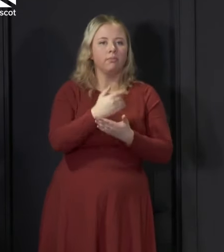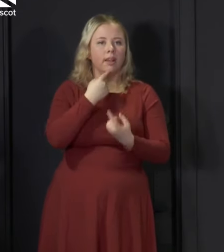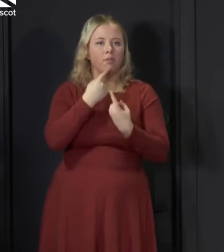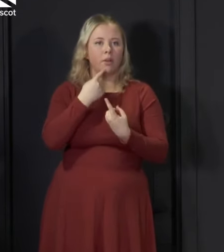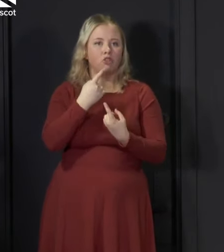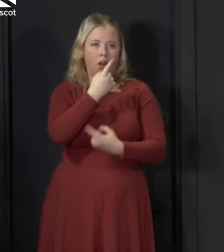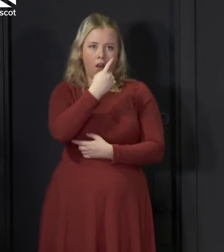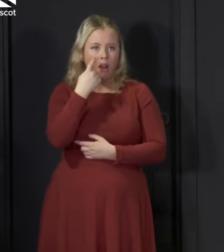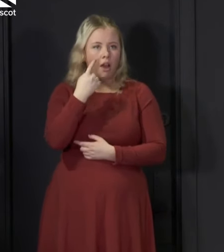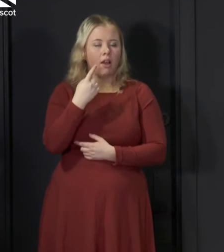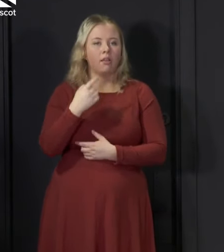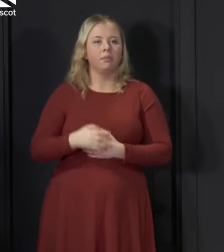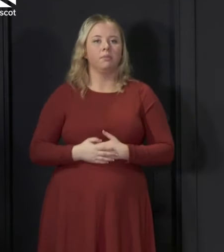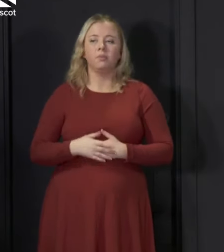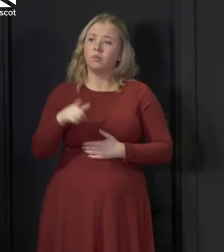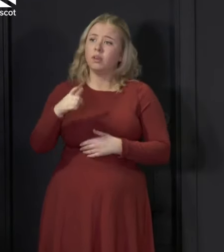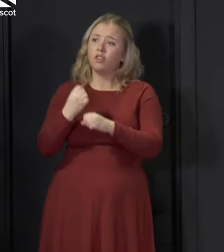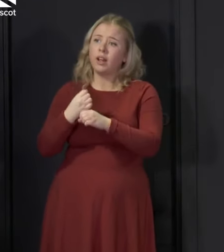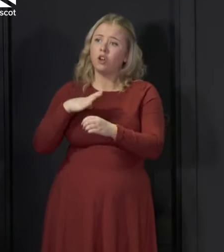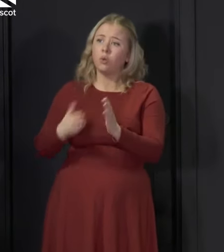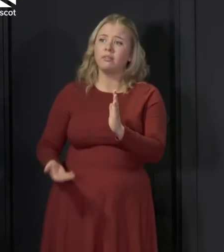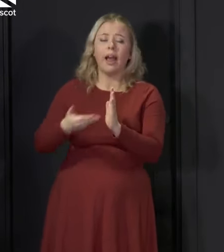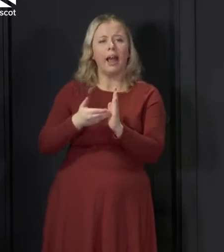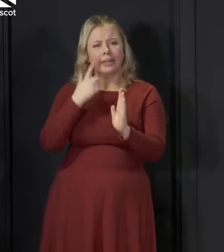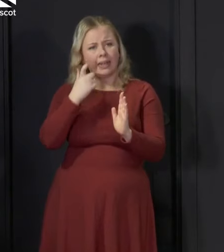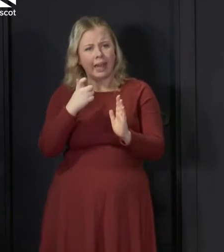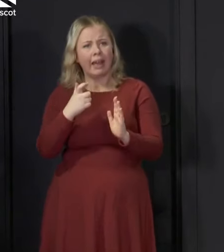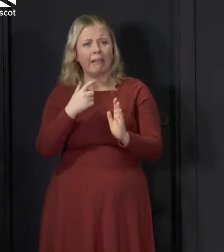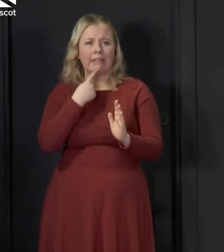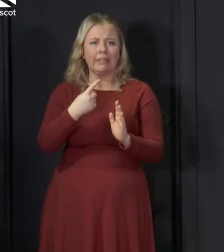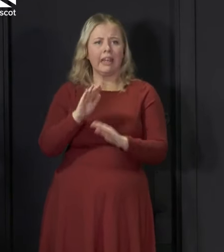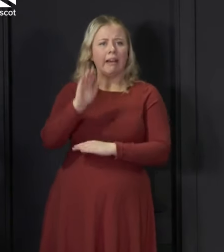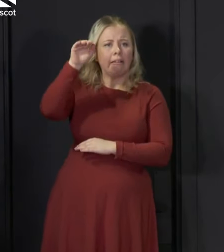confidence. Gregor do you want to say anything more about the caution around claiming peaks in any of this.